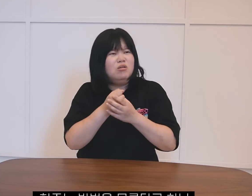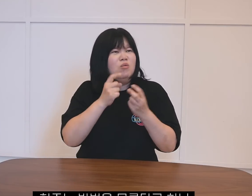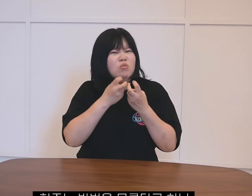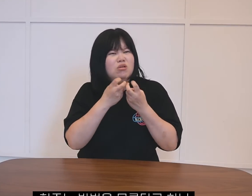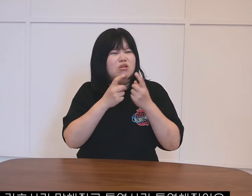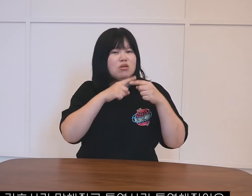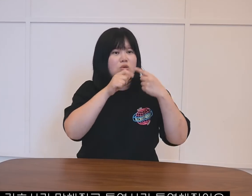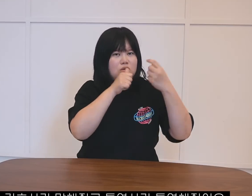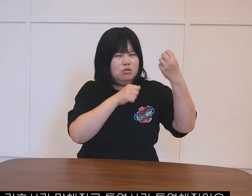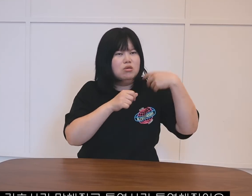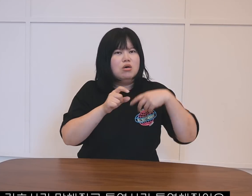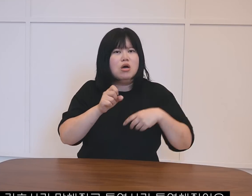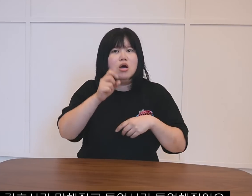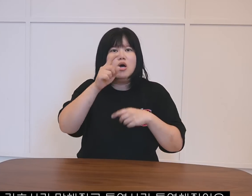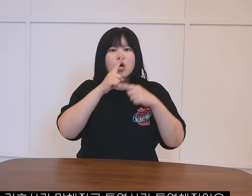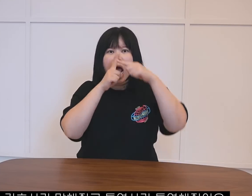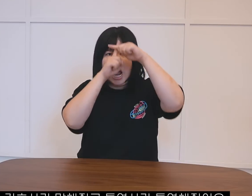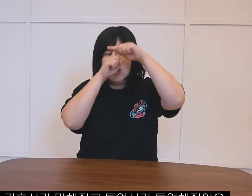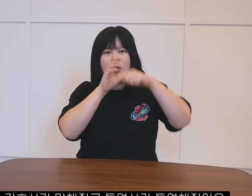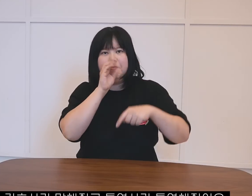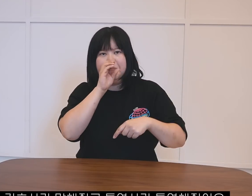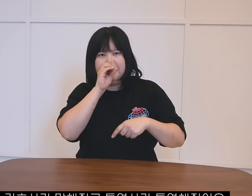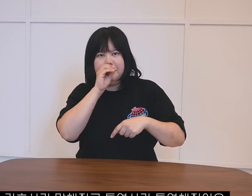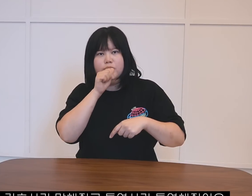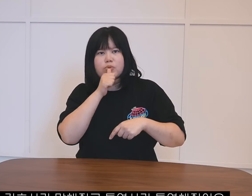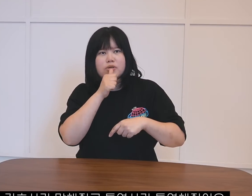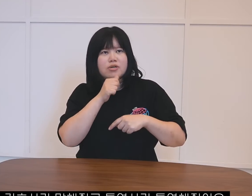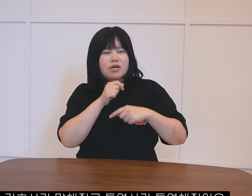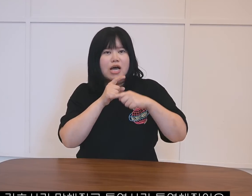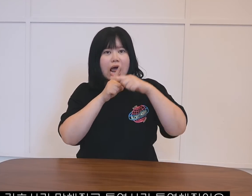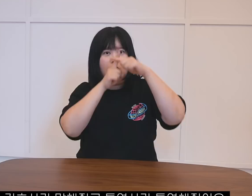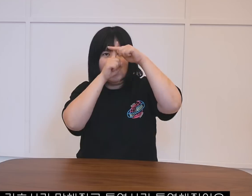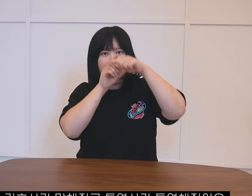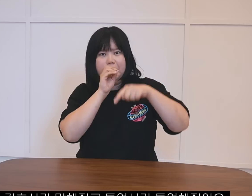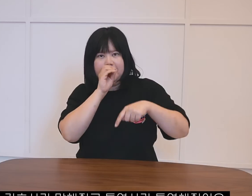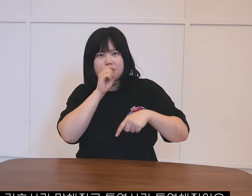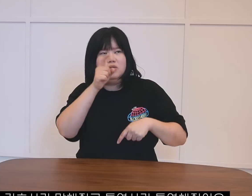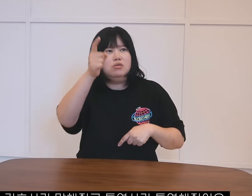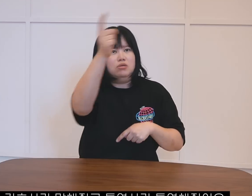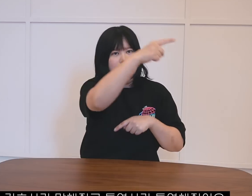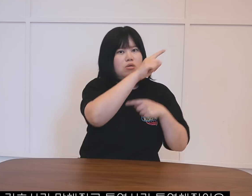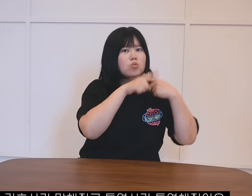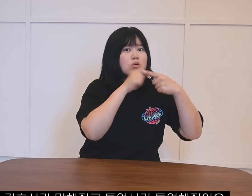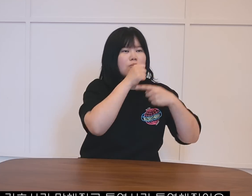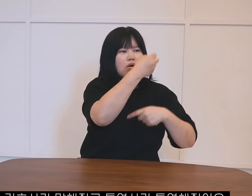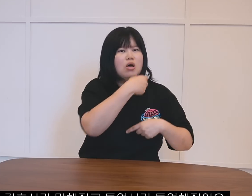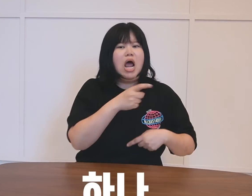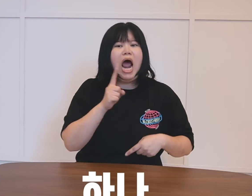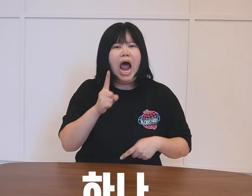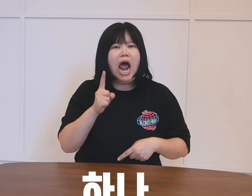I said I didn't know how to push, so the nurse told me and an interpreter interpreted it for me.